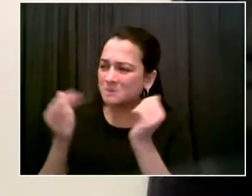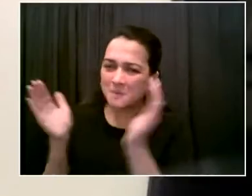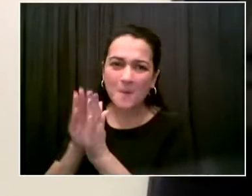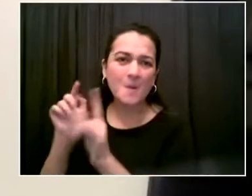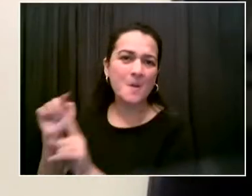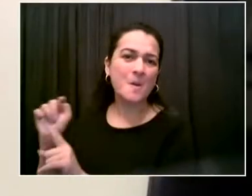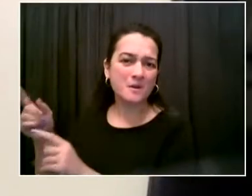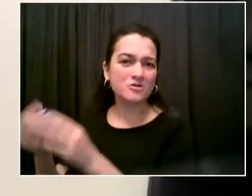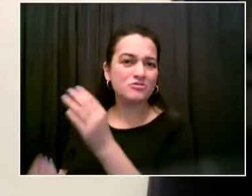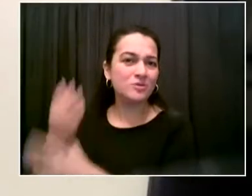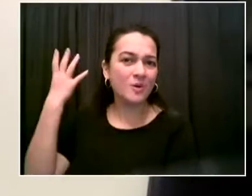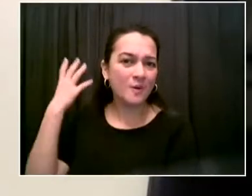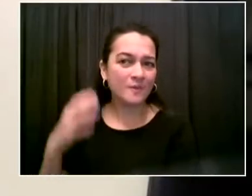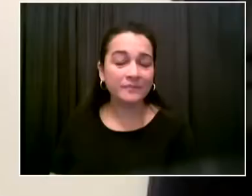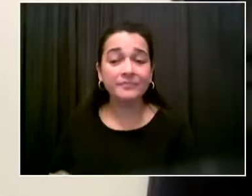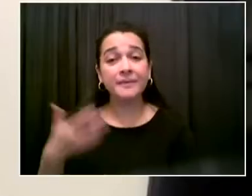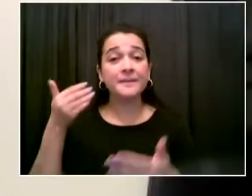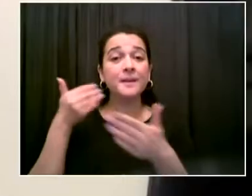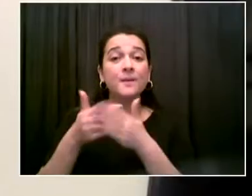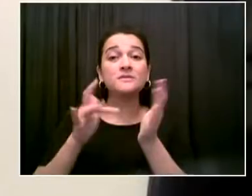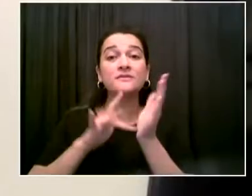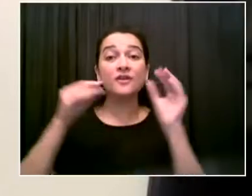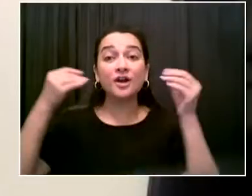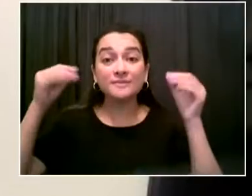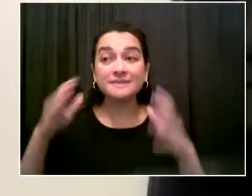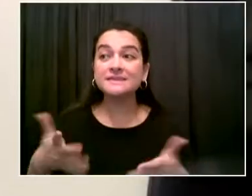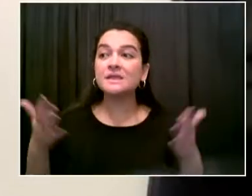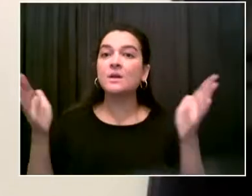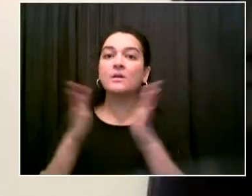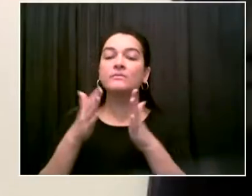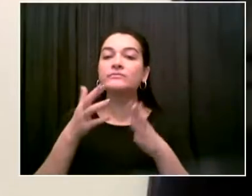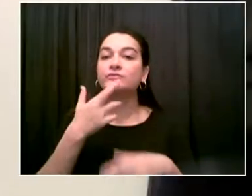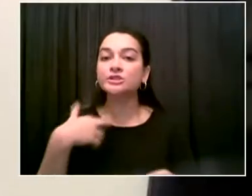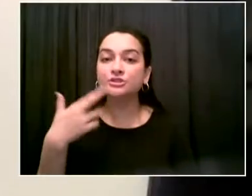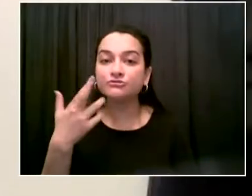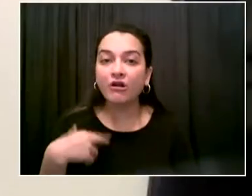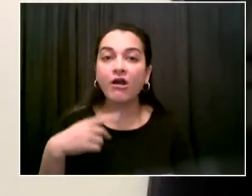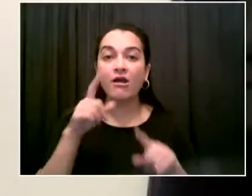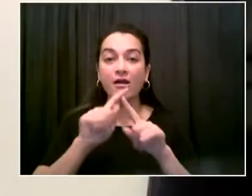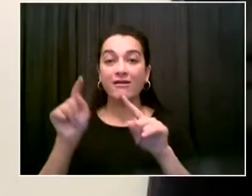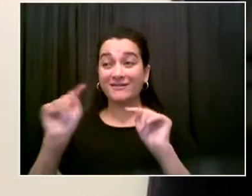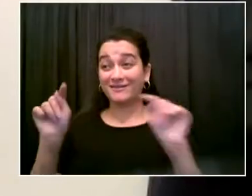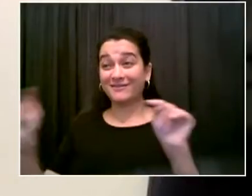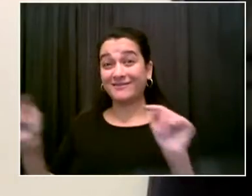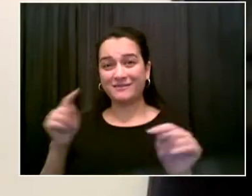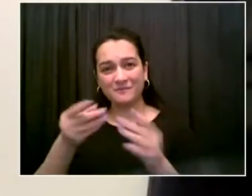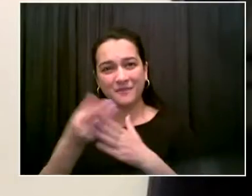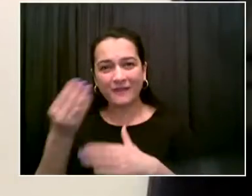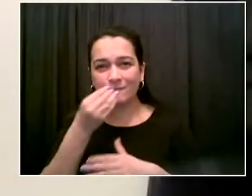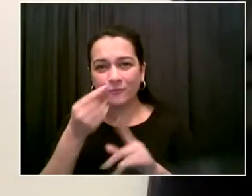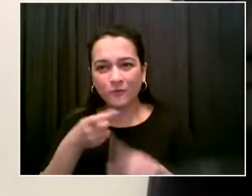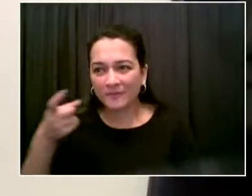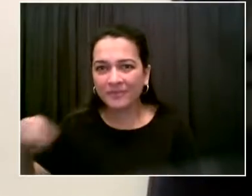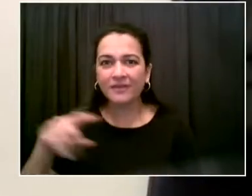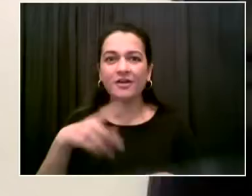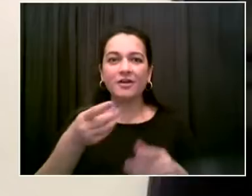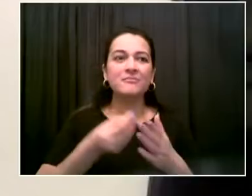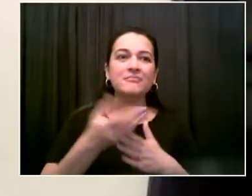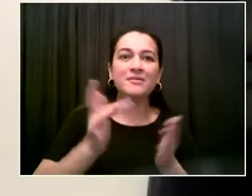NEW YORKERS ARE RESILIENT WTHI